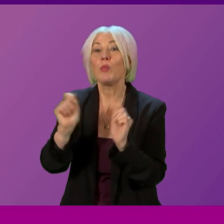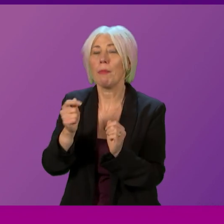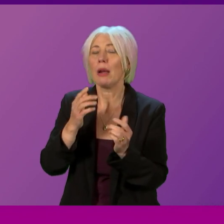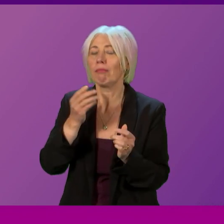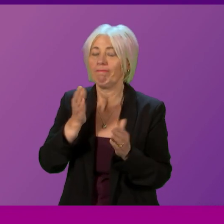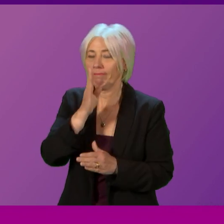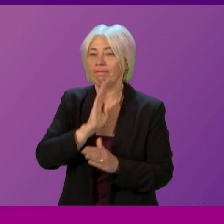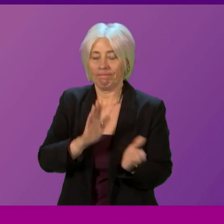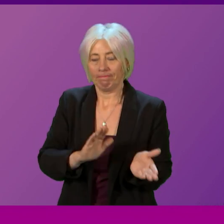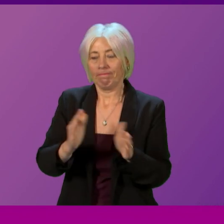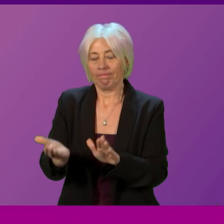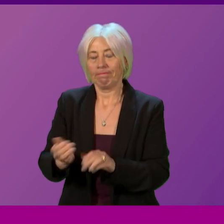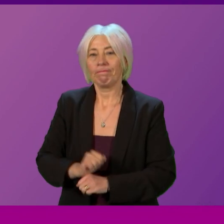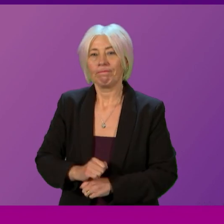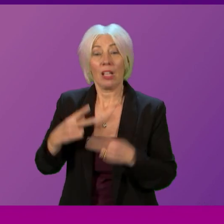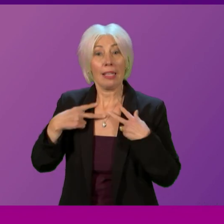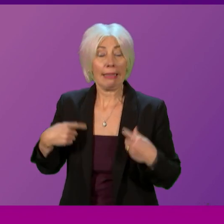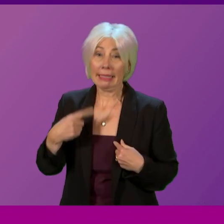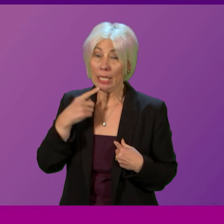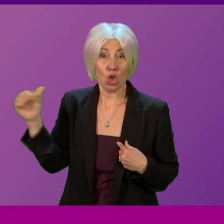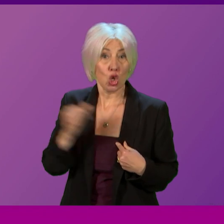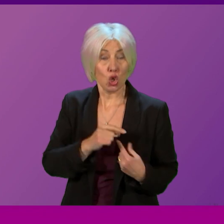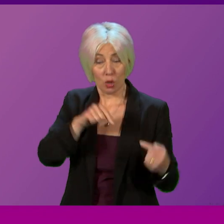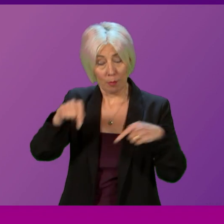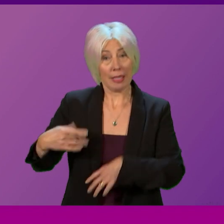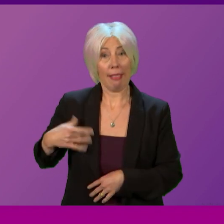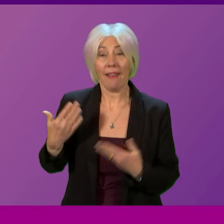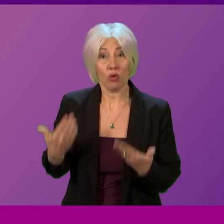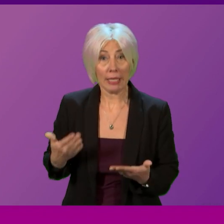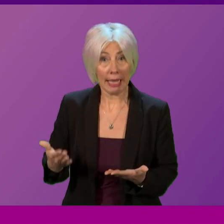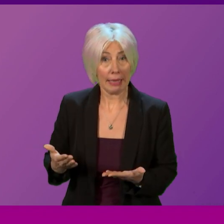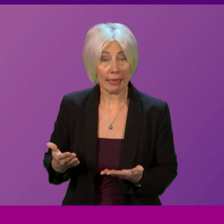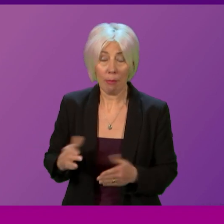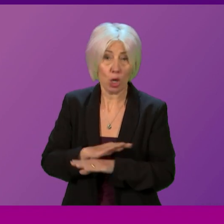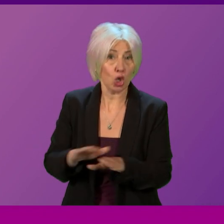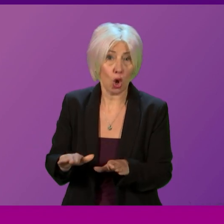“She should be here today and the fact that she is not is an indictment of the system